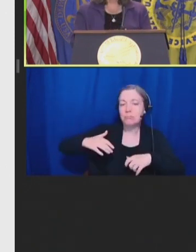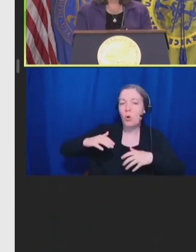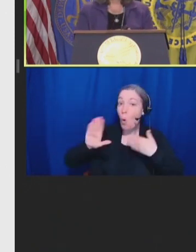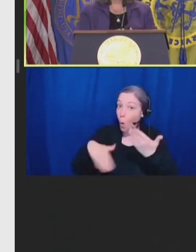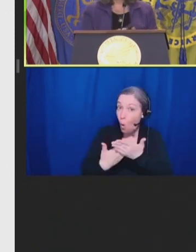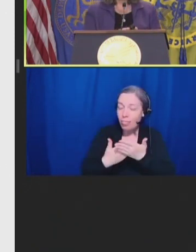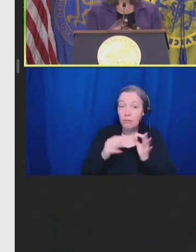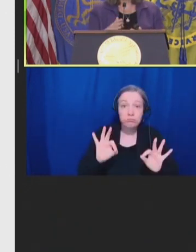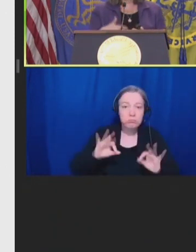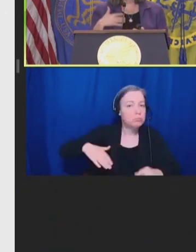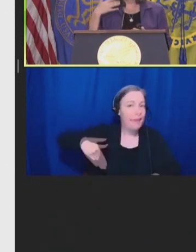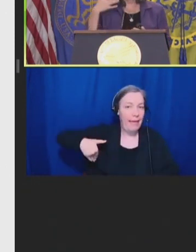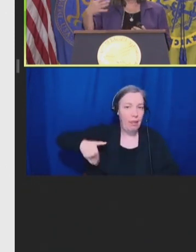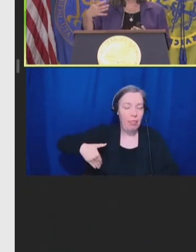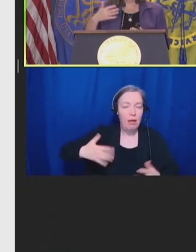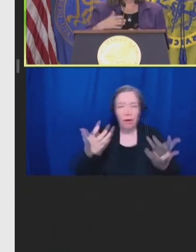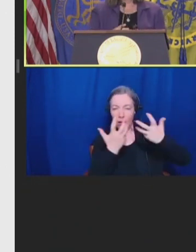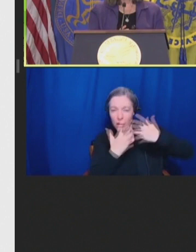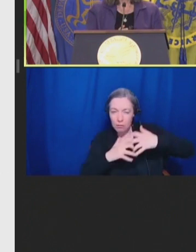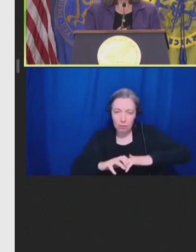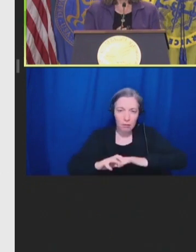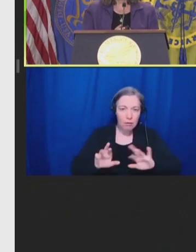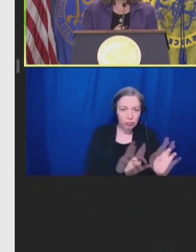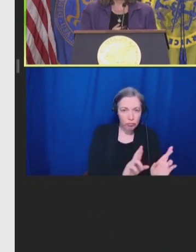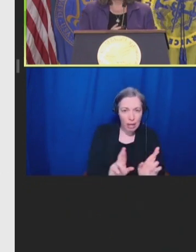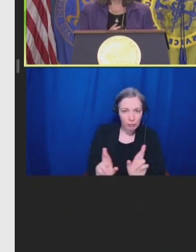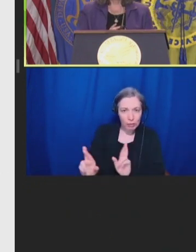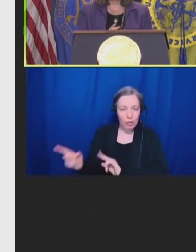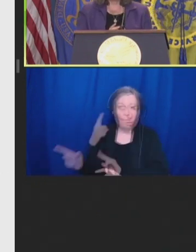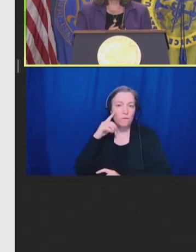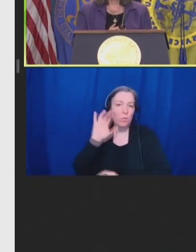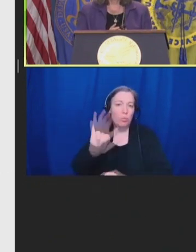getting ready for the commercialization of the vaccine. That should happen in